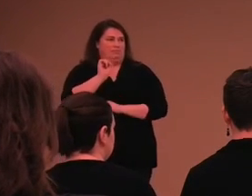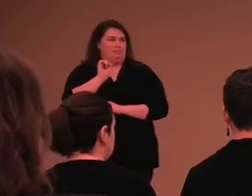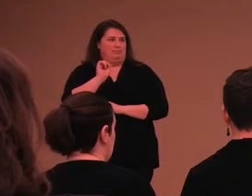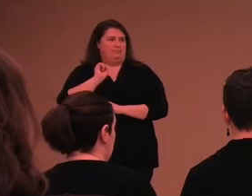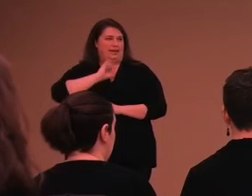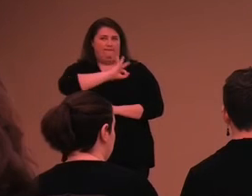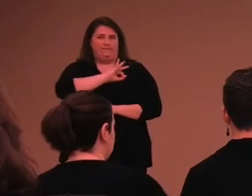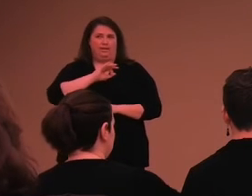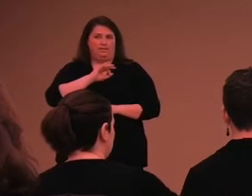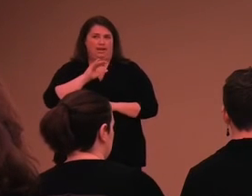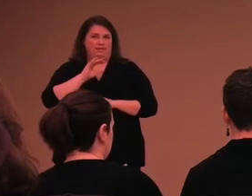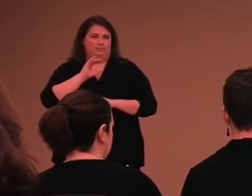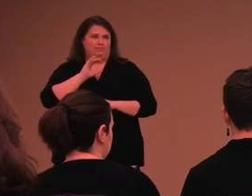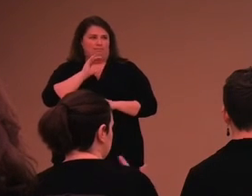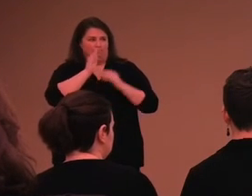So it's all in-house